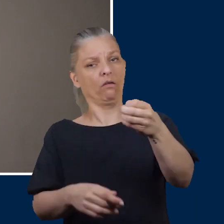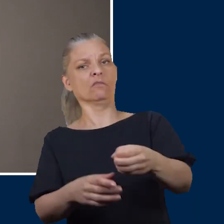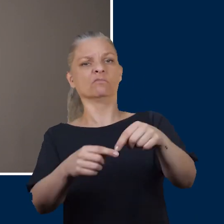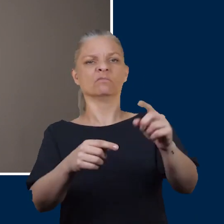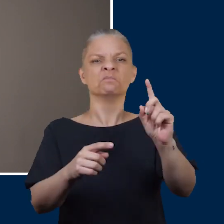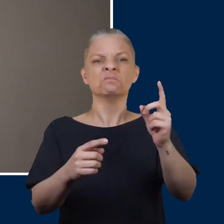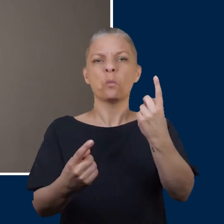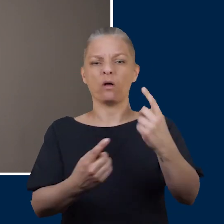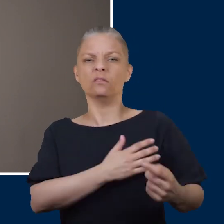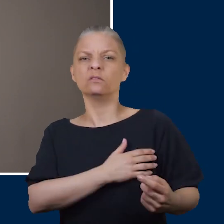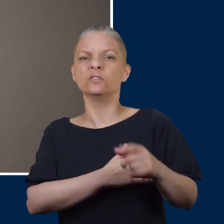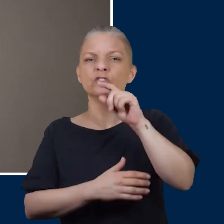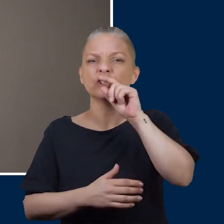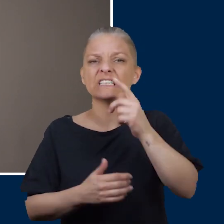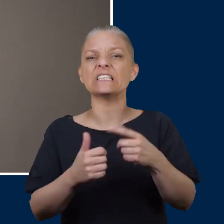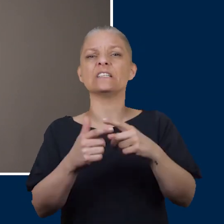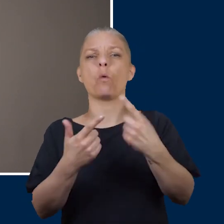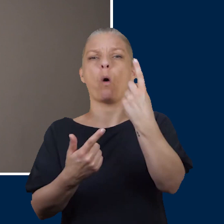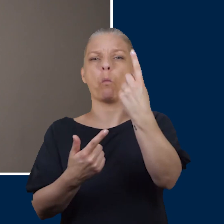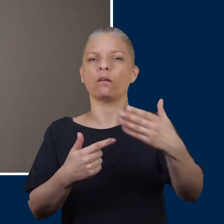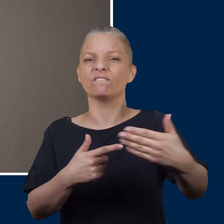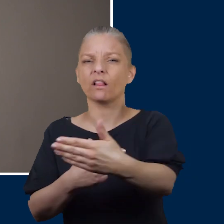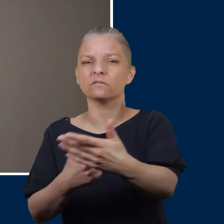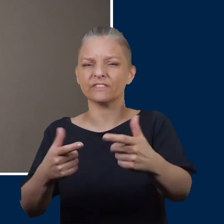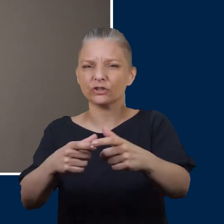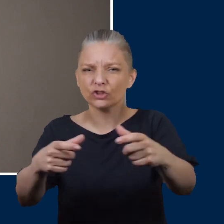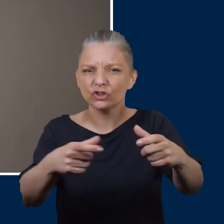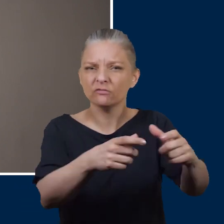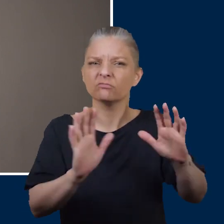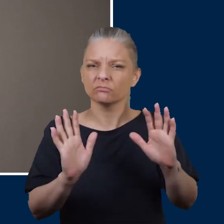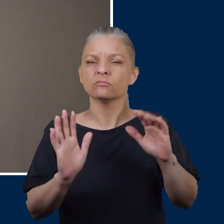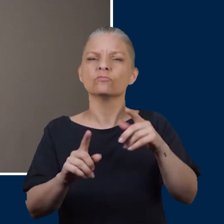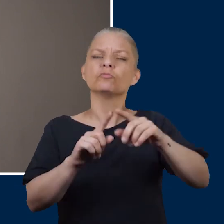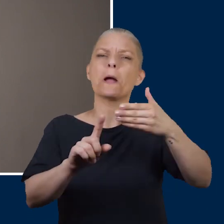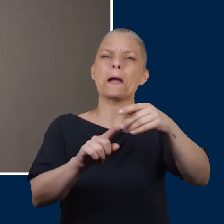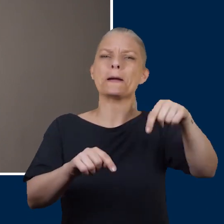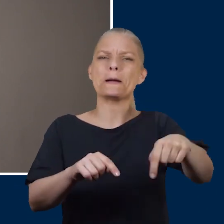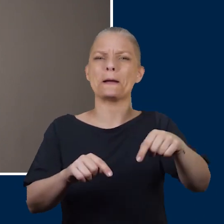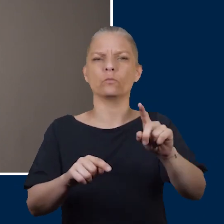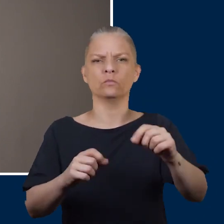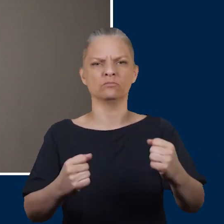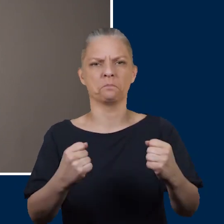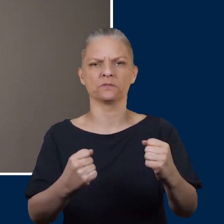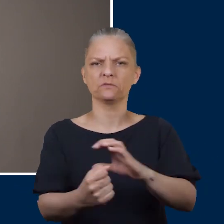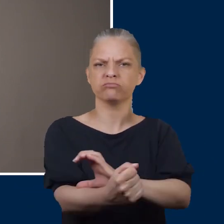Try to choose leaner cuts of meat trim off any visible fat and skin and choose lower fat